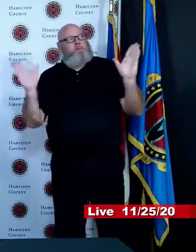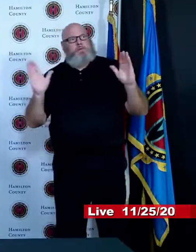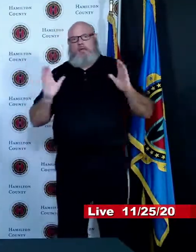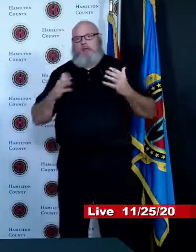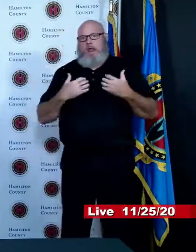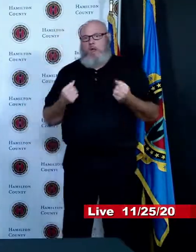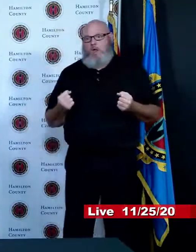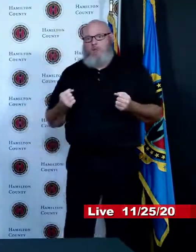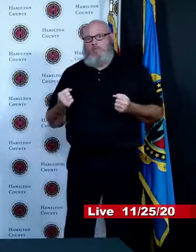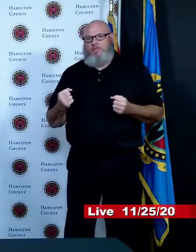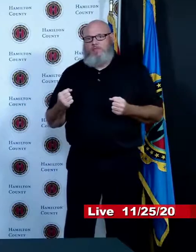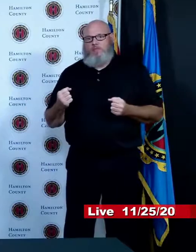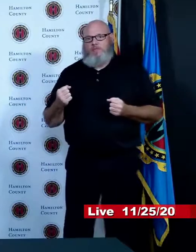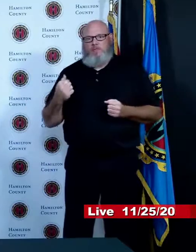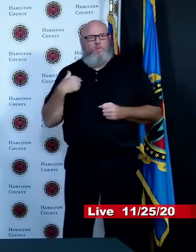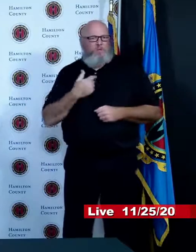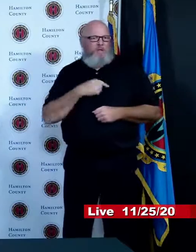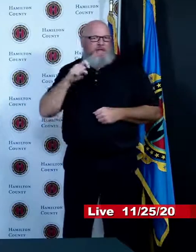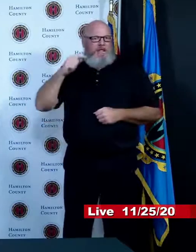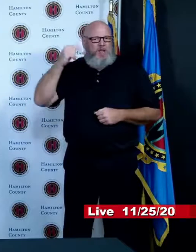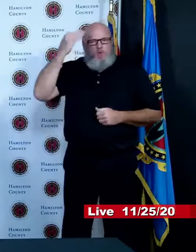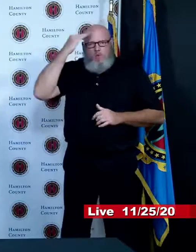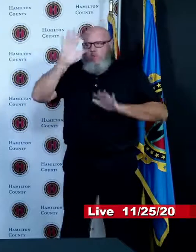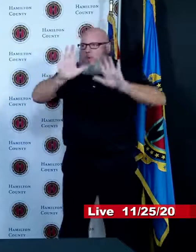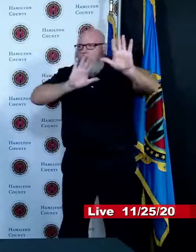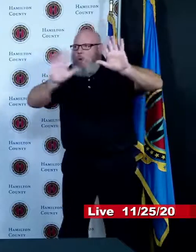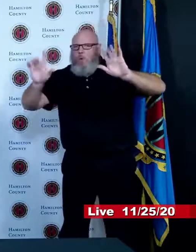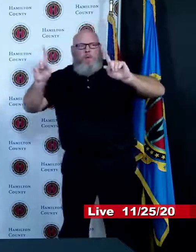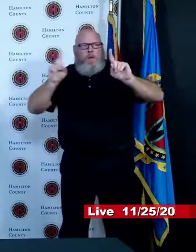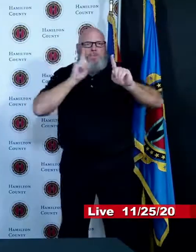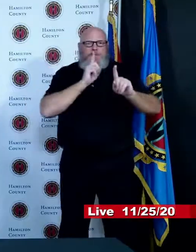people to hunker down and to slow things down so that we can get through this pandemic